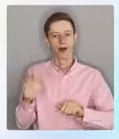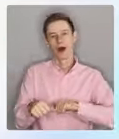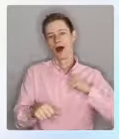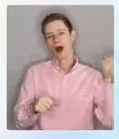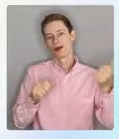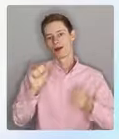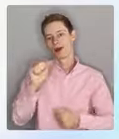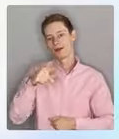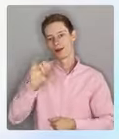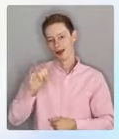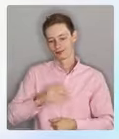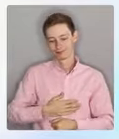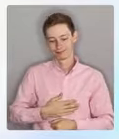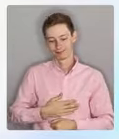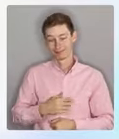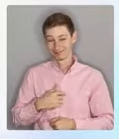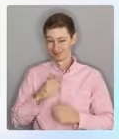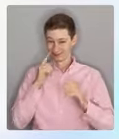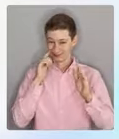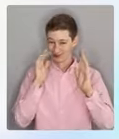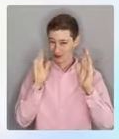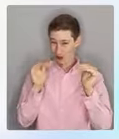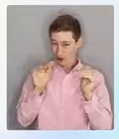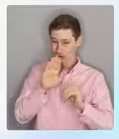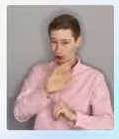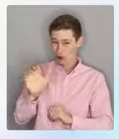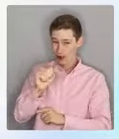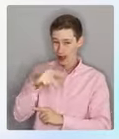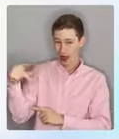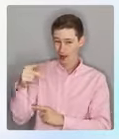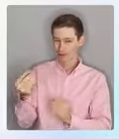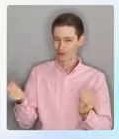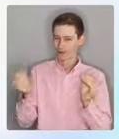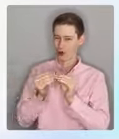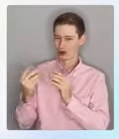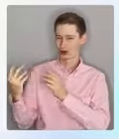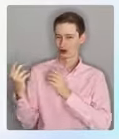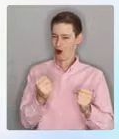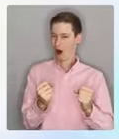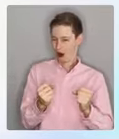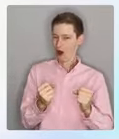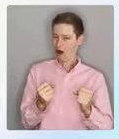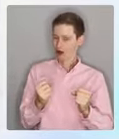It's a great resource, though I do hope your apps have stronger blocking protection than just a spinning icon.